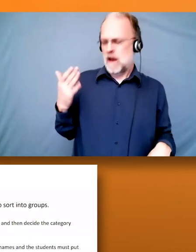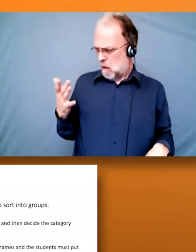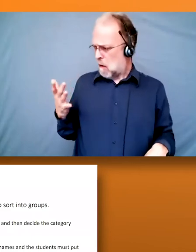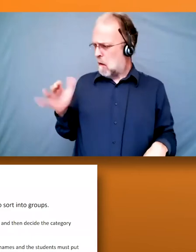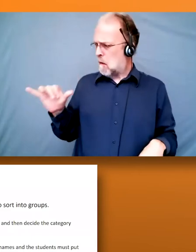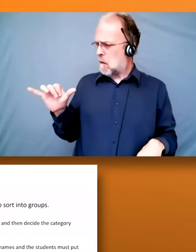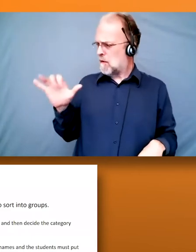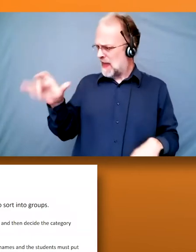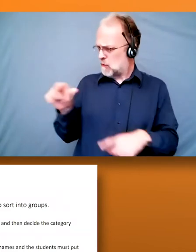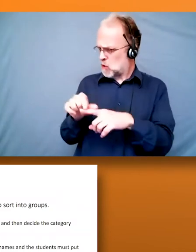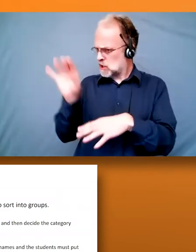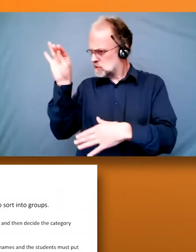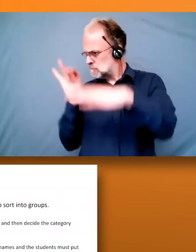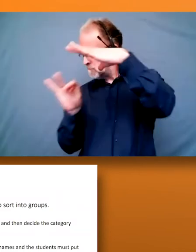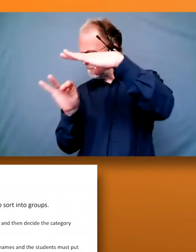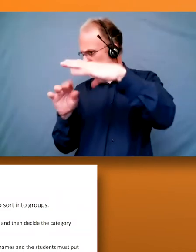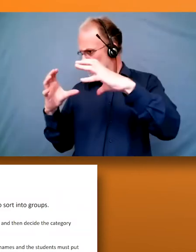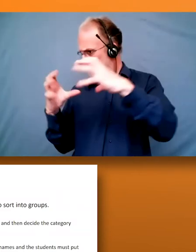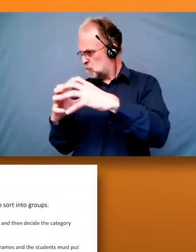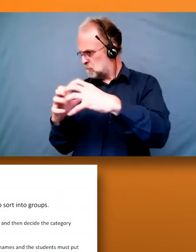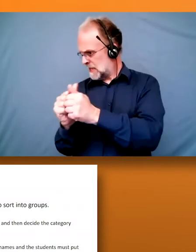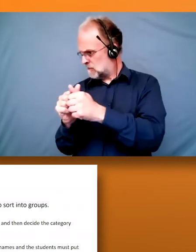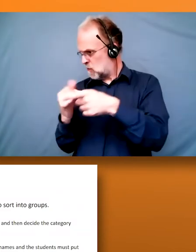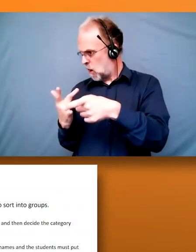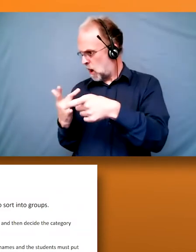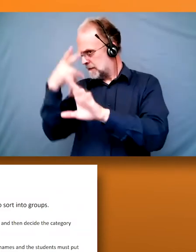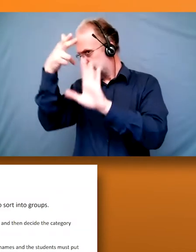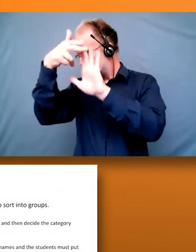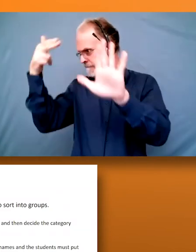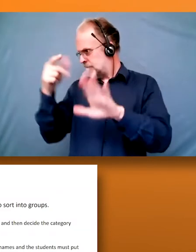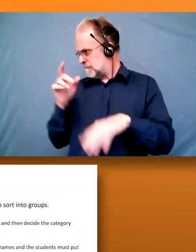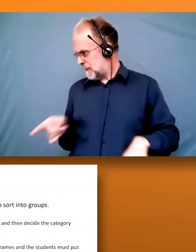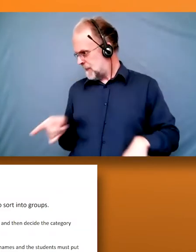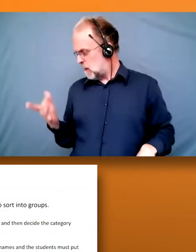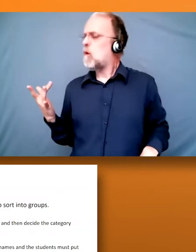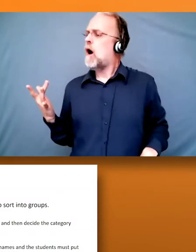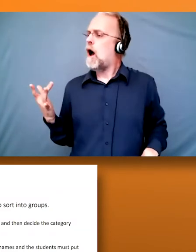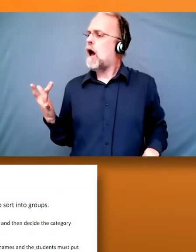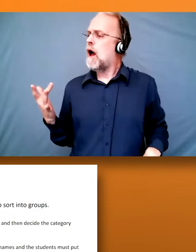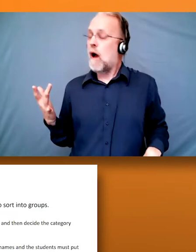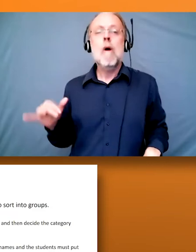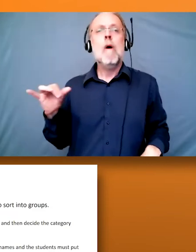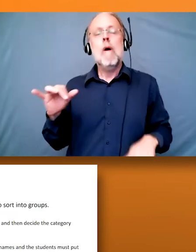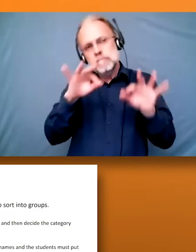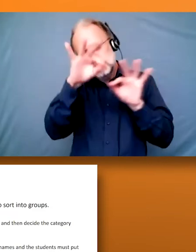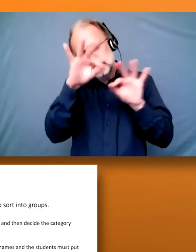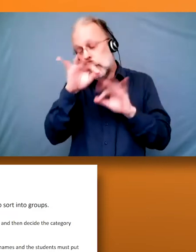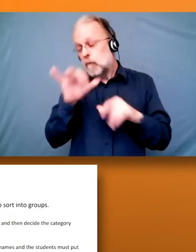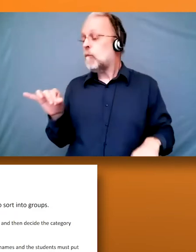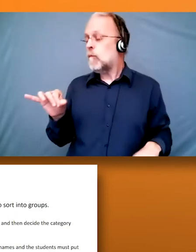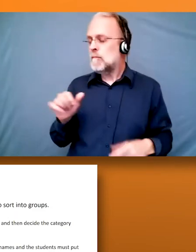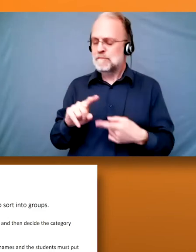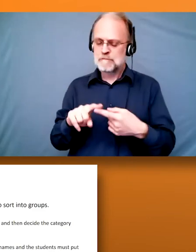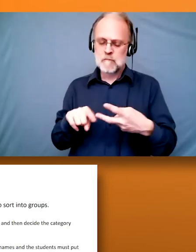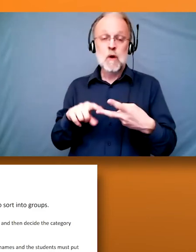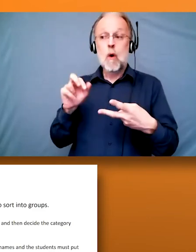So why did you put these words together in this group and create a group with these words? Or why did you choose to put these words